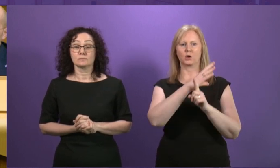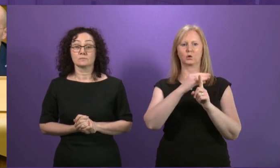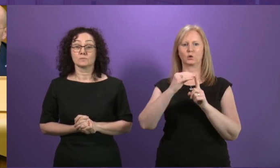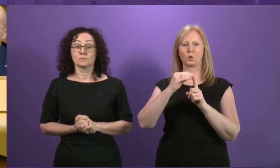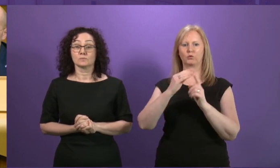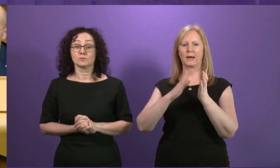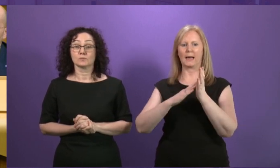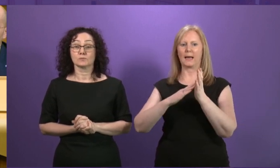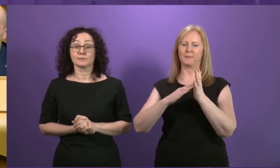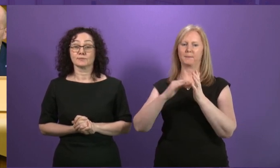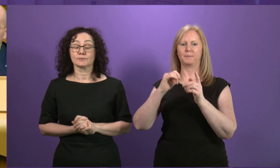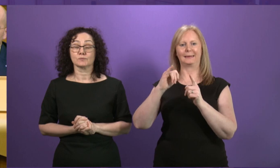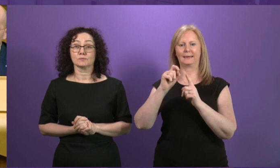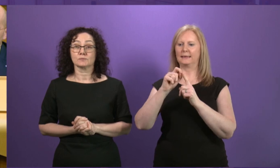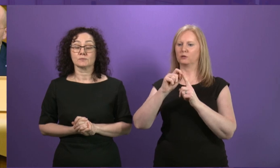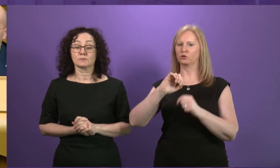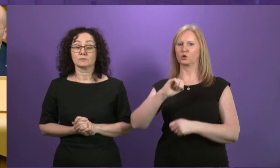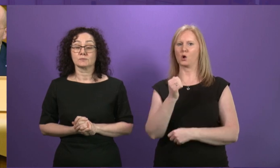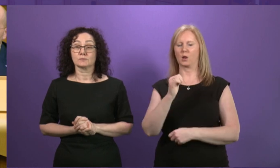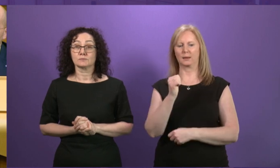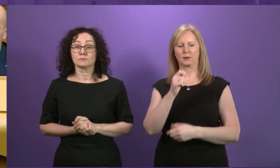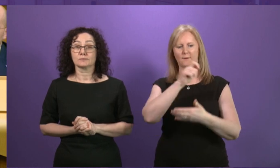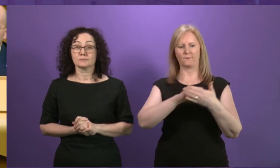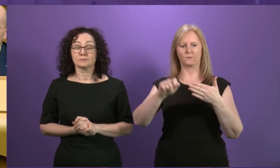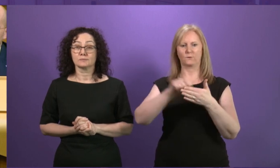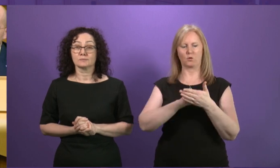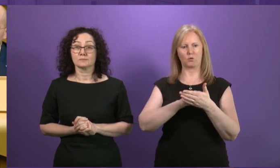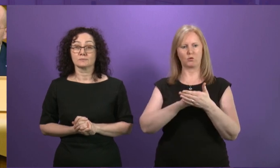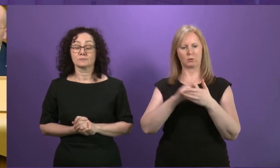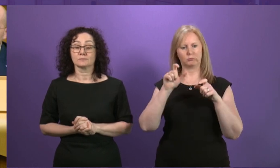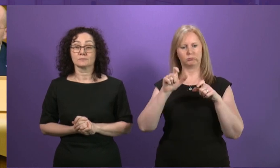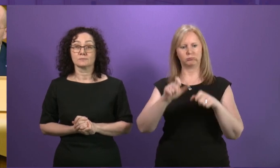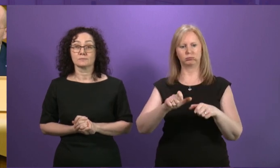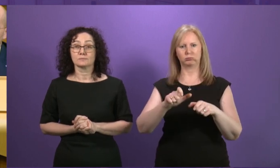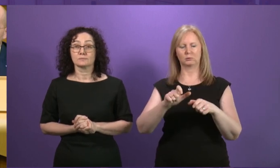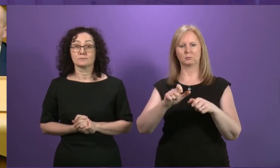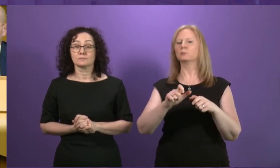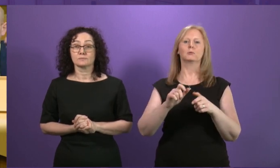each of whom represents a constituency that voted to remain in the European Union, and their failure to stand up for Scotland?